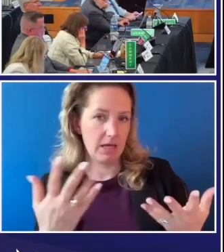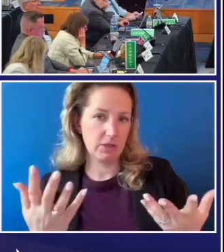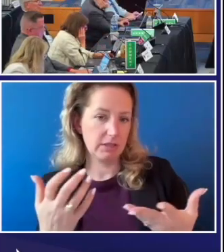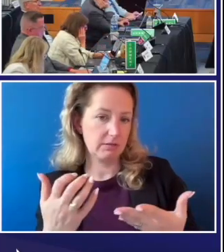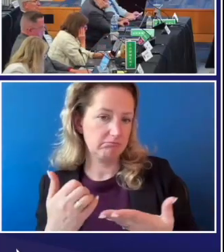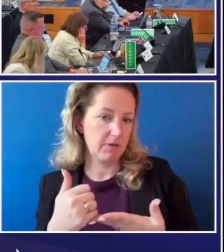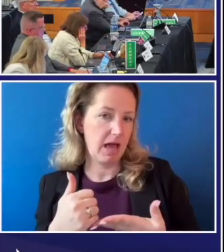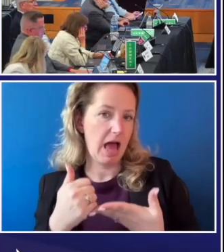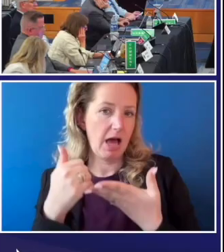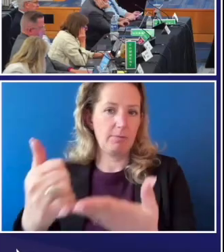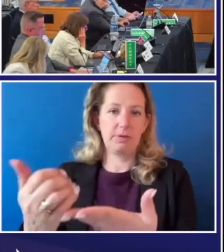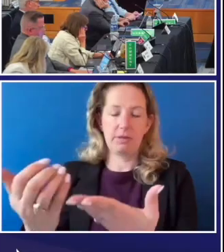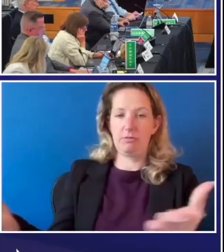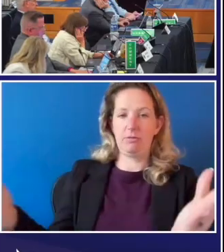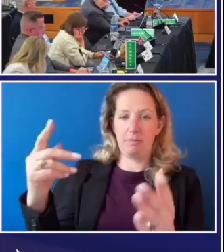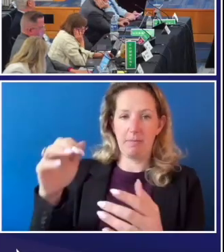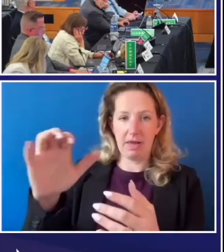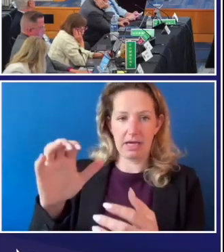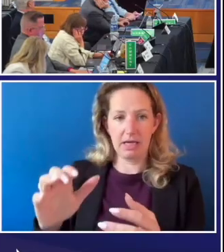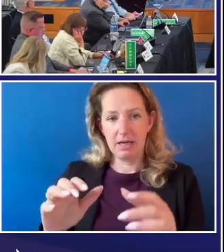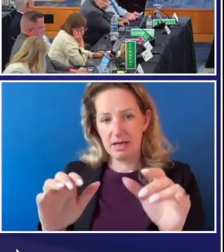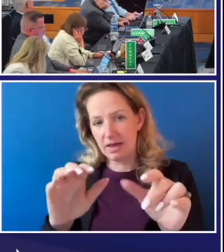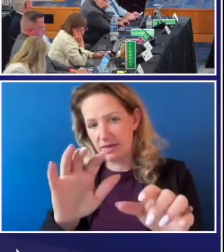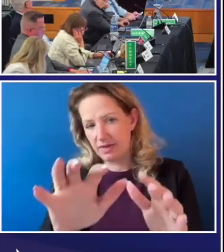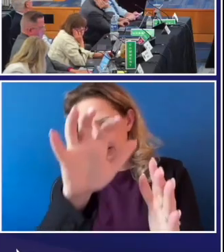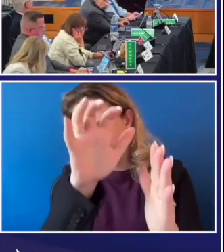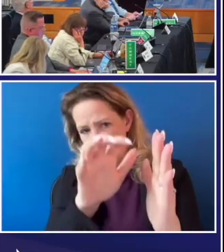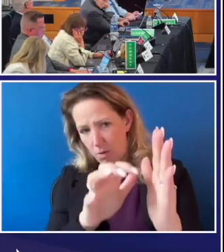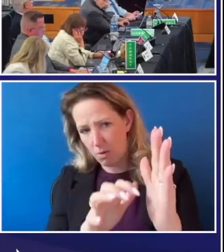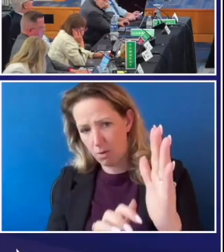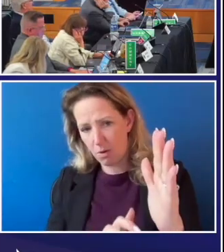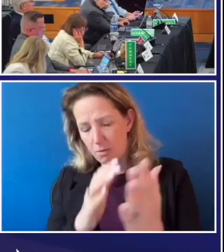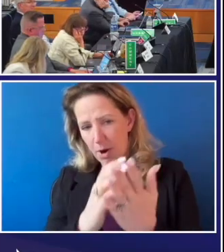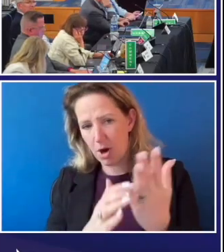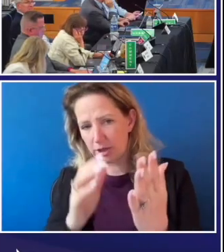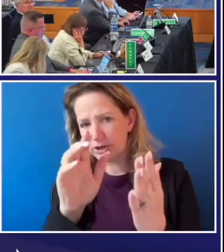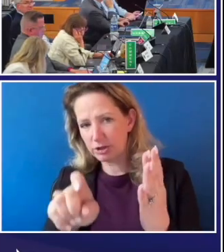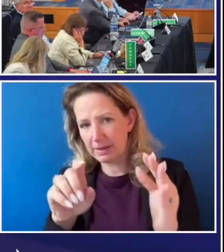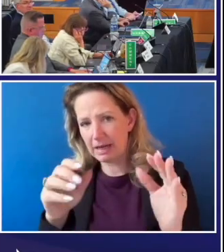This whole piece is should be highlighted in a way because you're moving it all to 7, right?